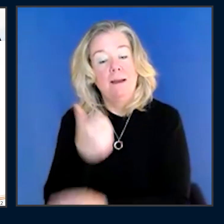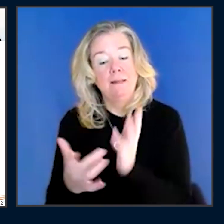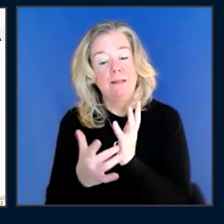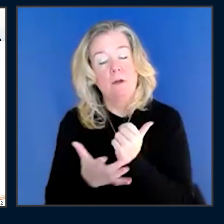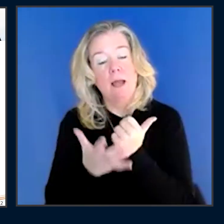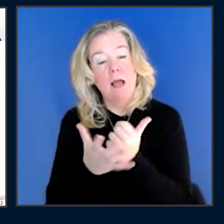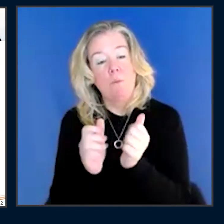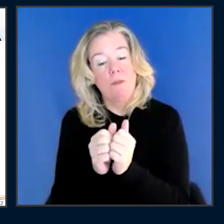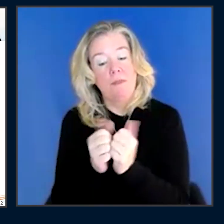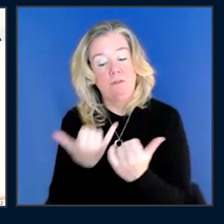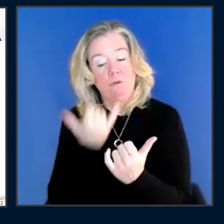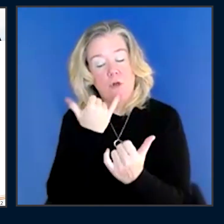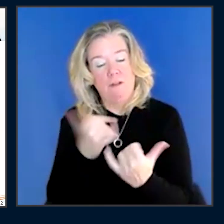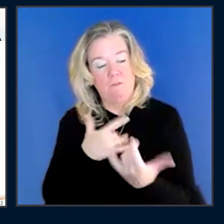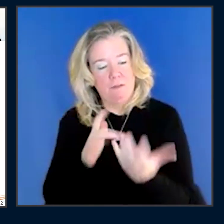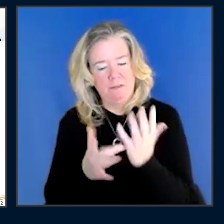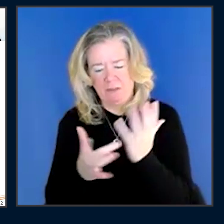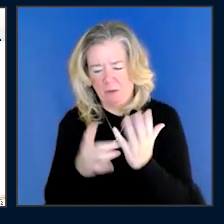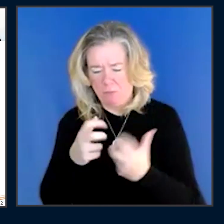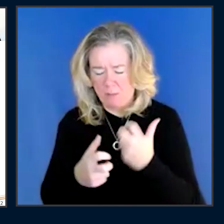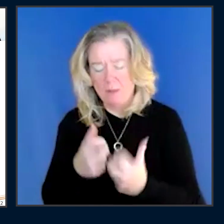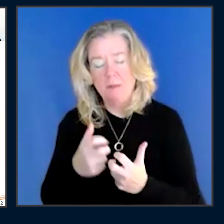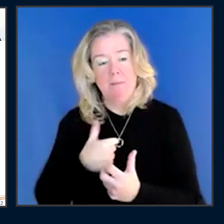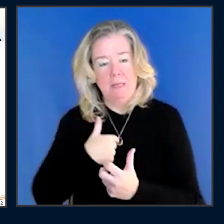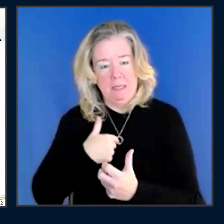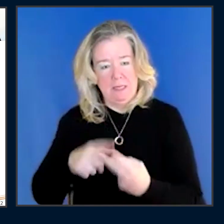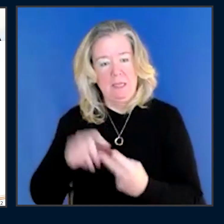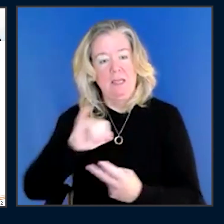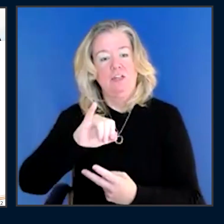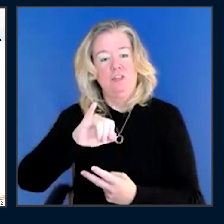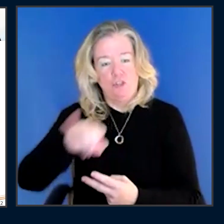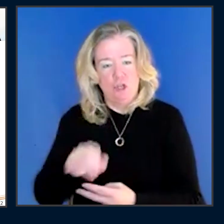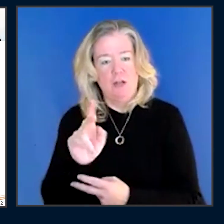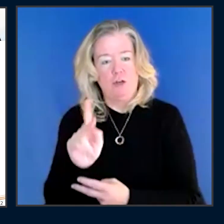during the call today, myself and John Kirsh are both on the call, and you can send us